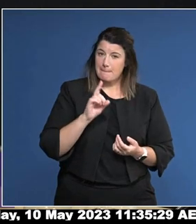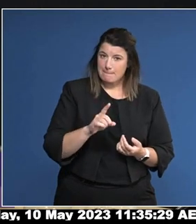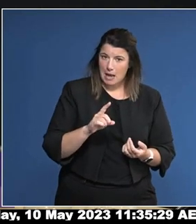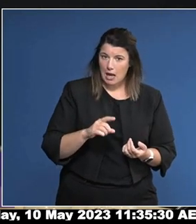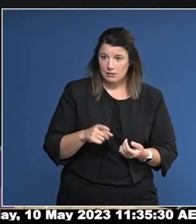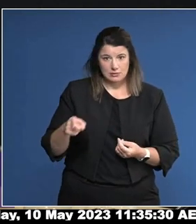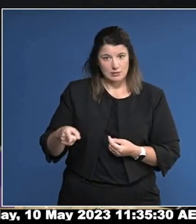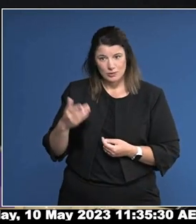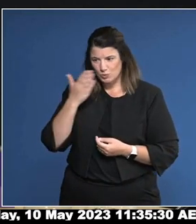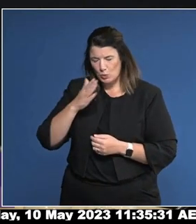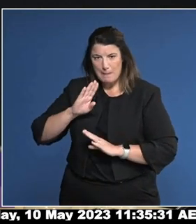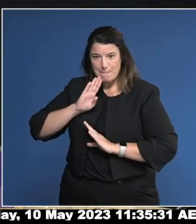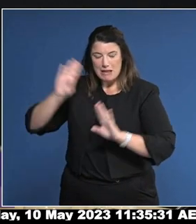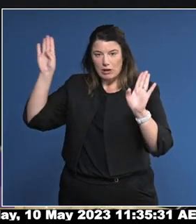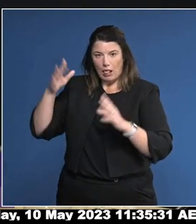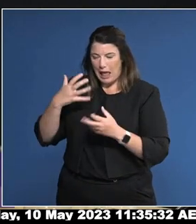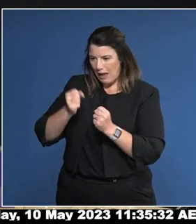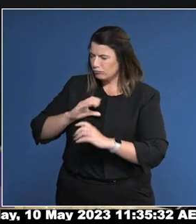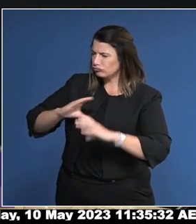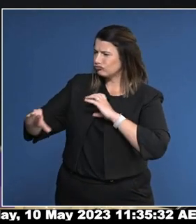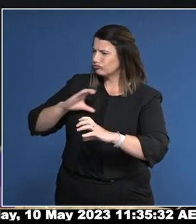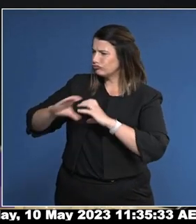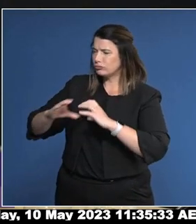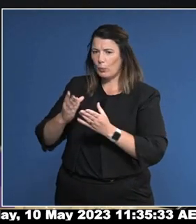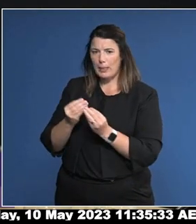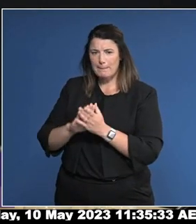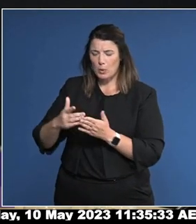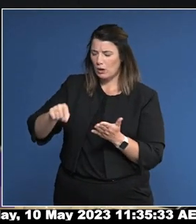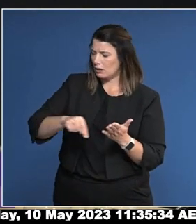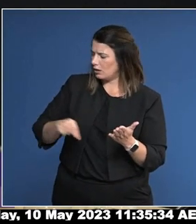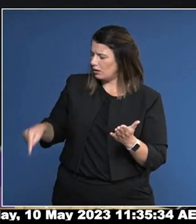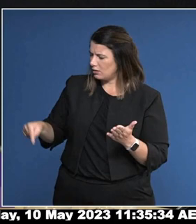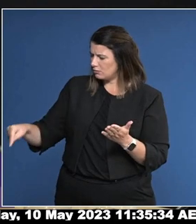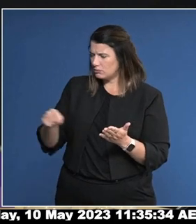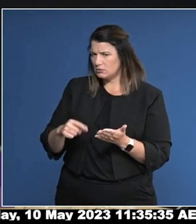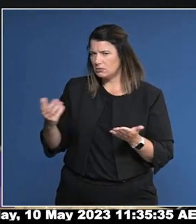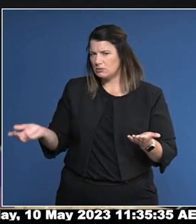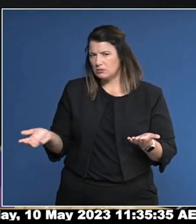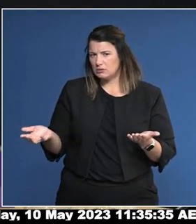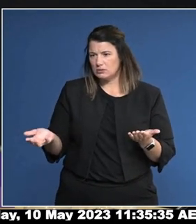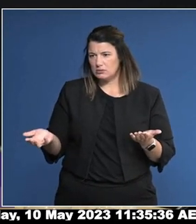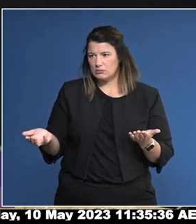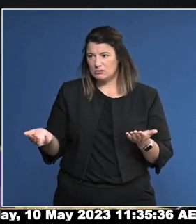on at school that they're communicating with books. Is there not a possibility that maybe that wasn't happening at school?